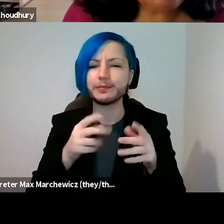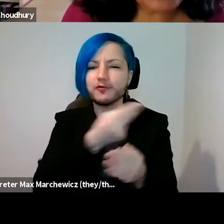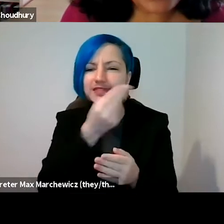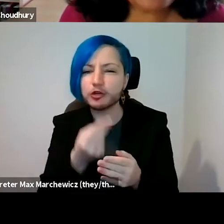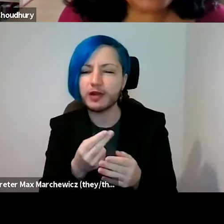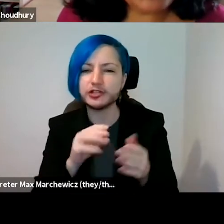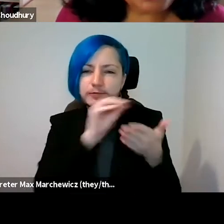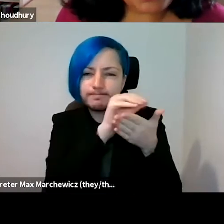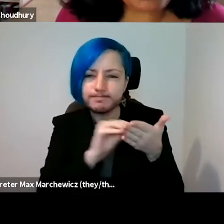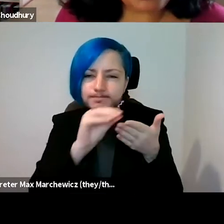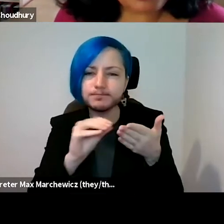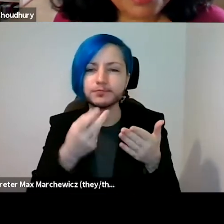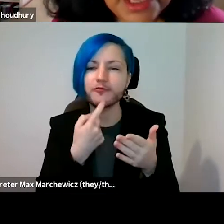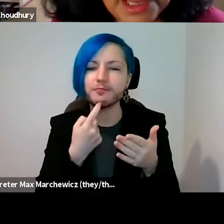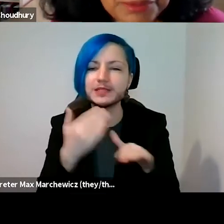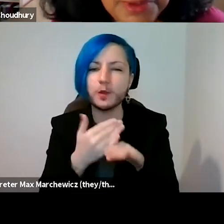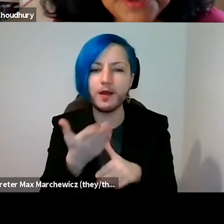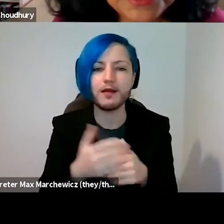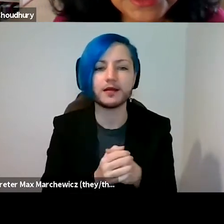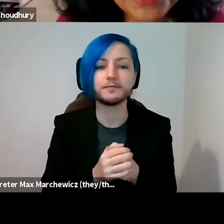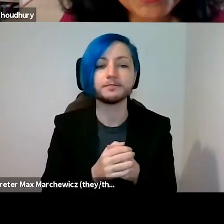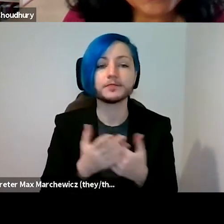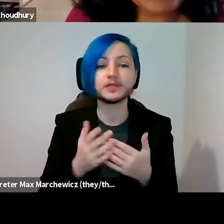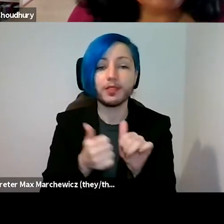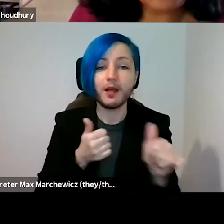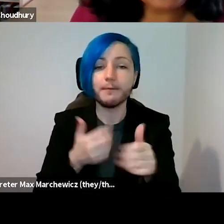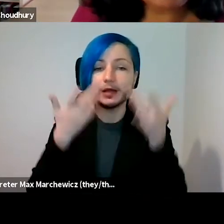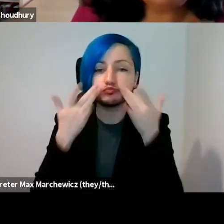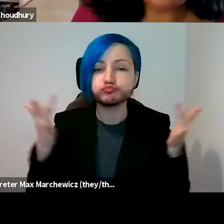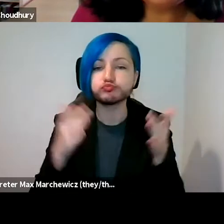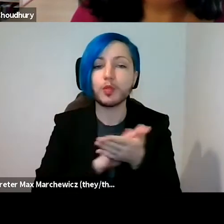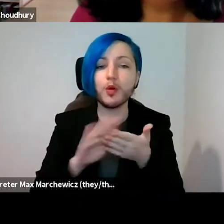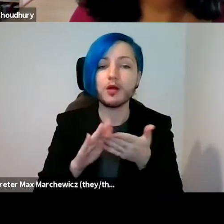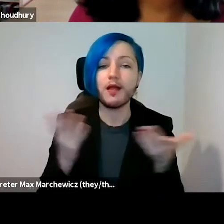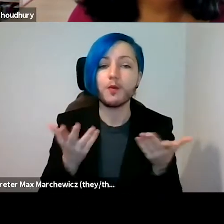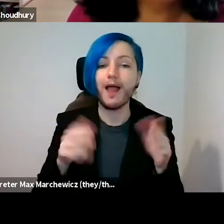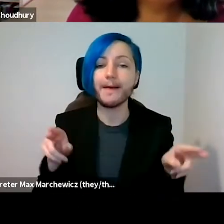The company exhibited the huqqa," wow, "at the Paris International Exhibition of 1867."